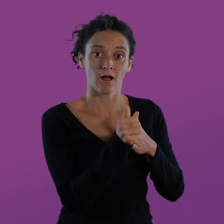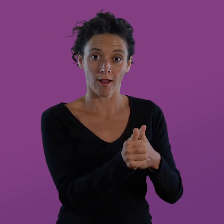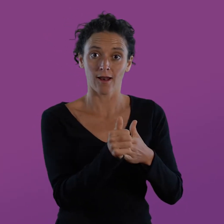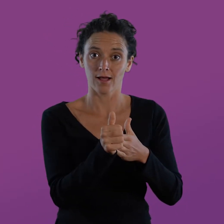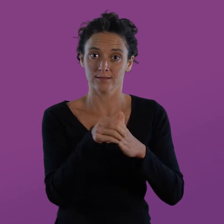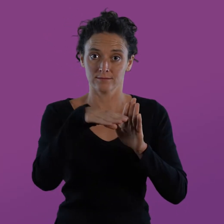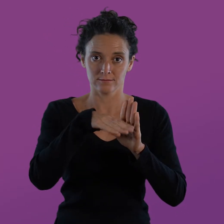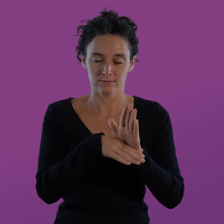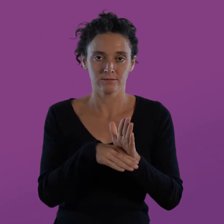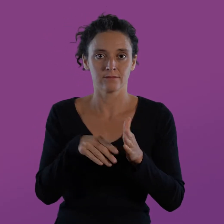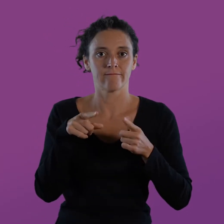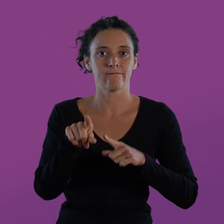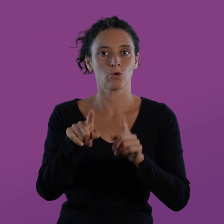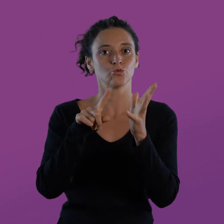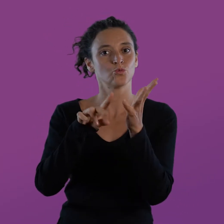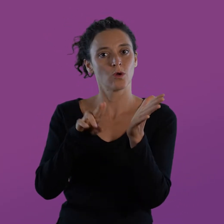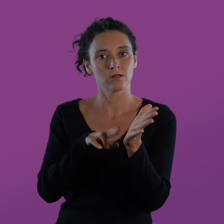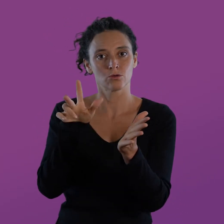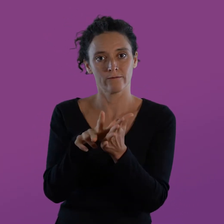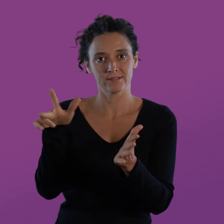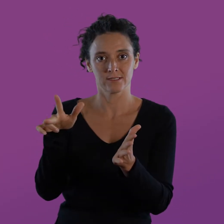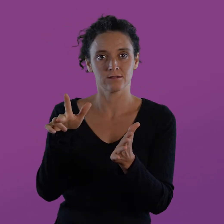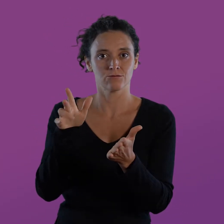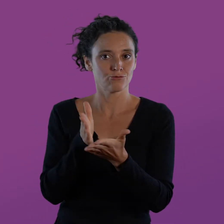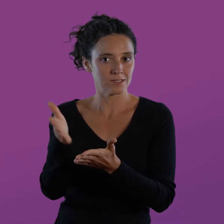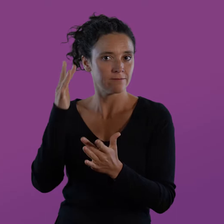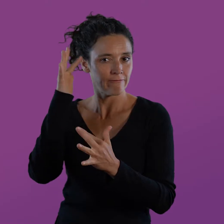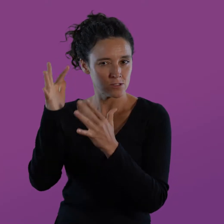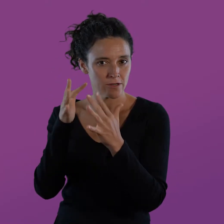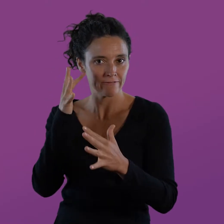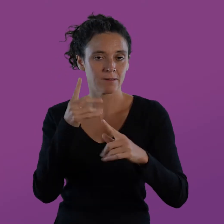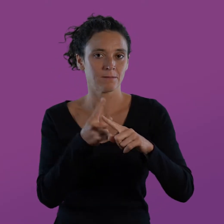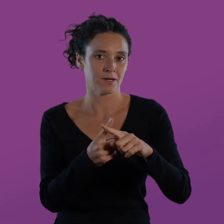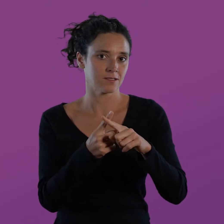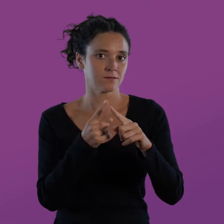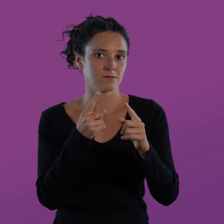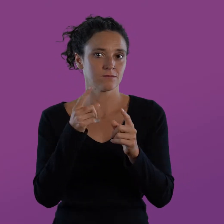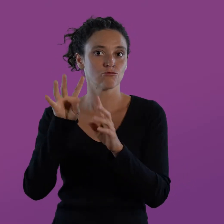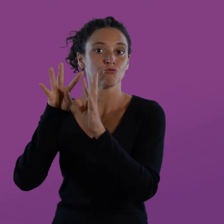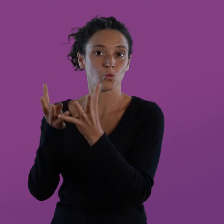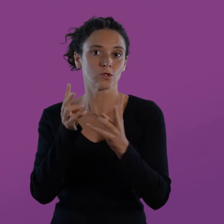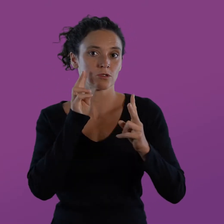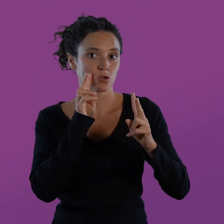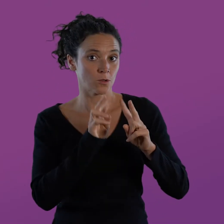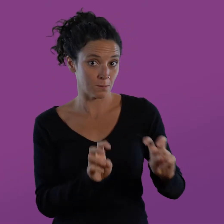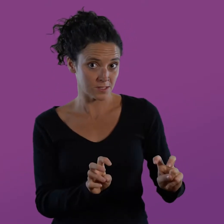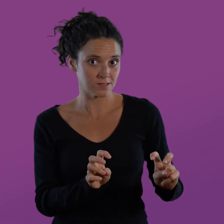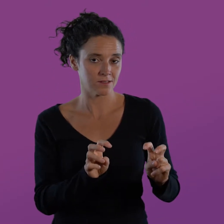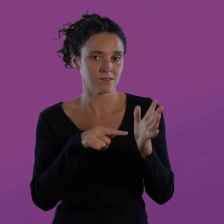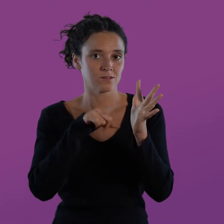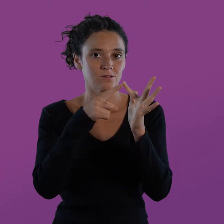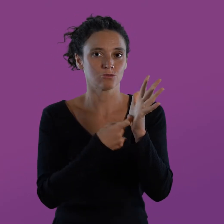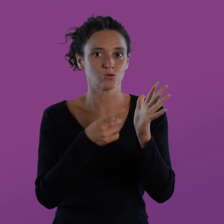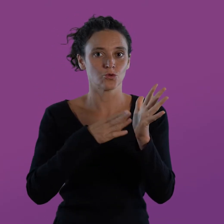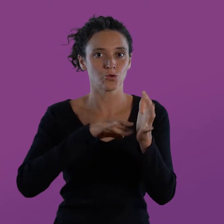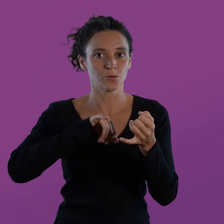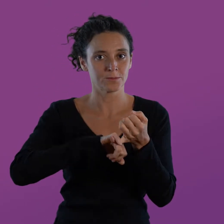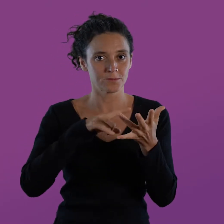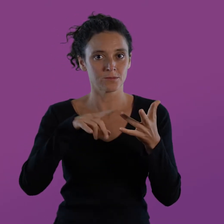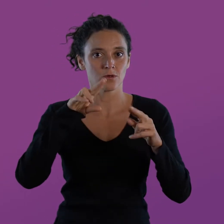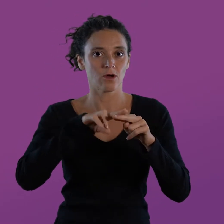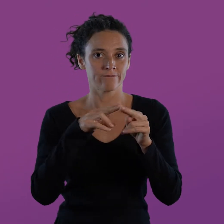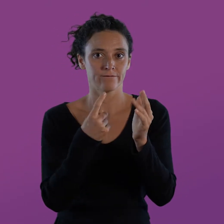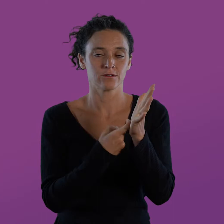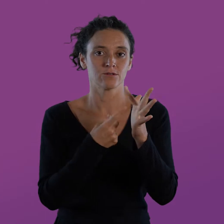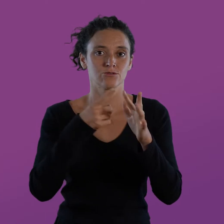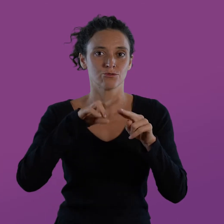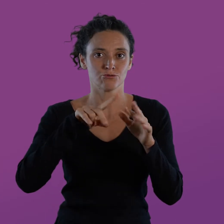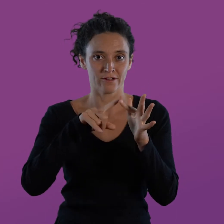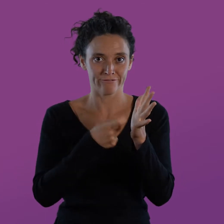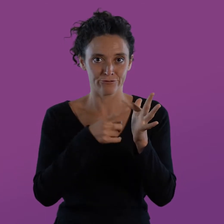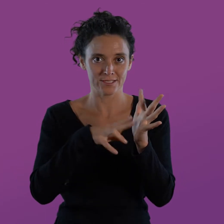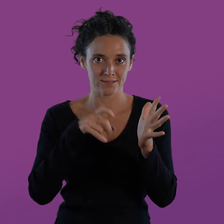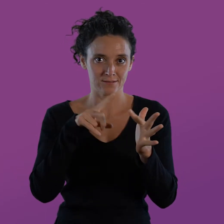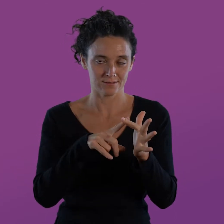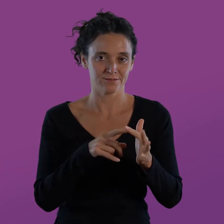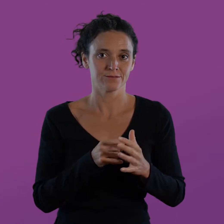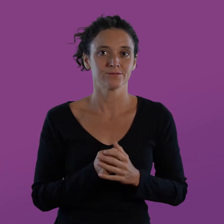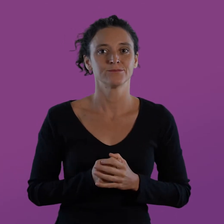It aligns with the rights-based philosophy of the CRPD and with the Royal Commission’s terms of reference.